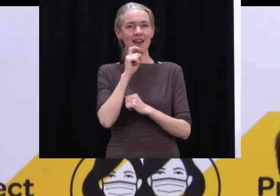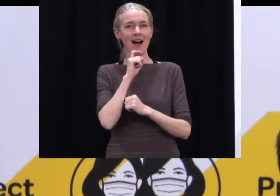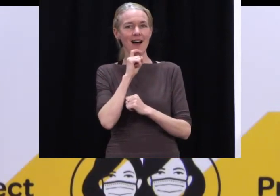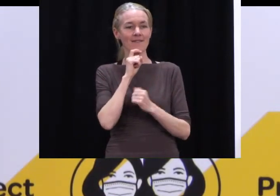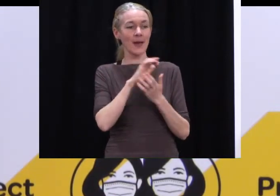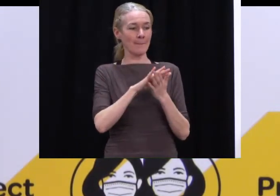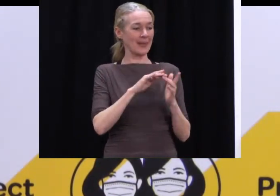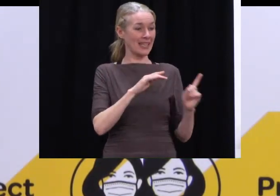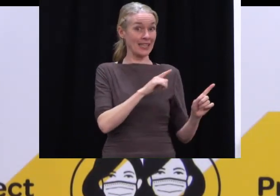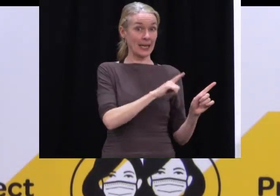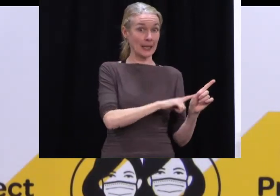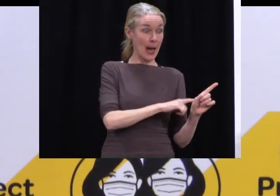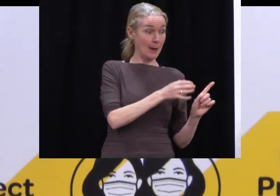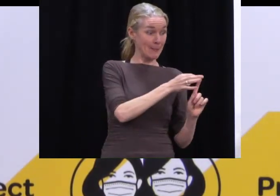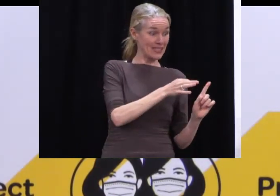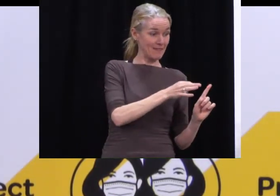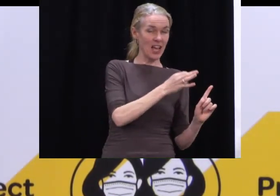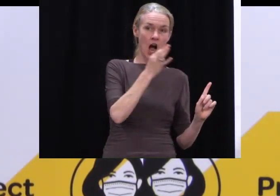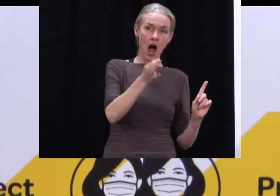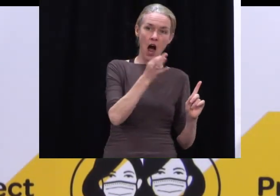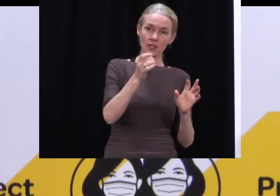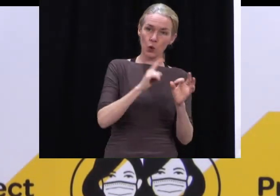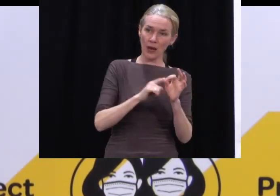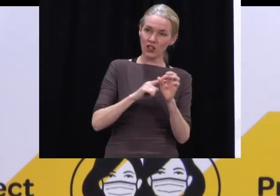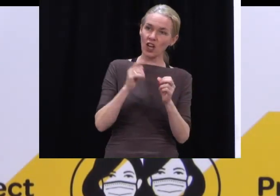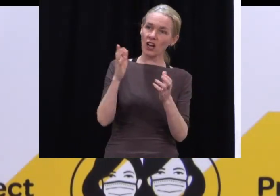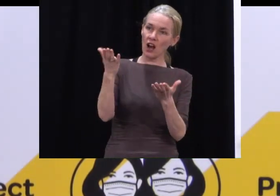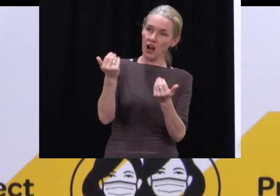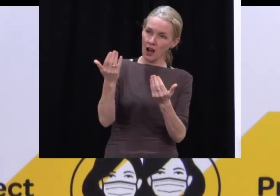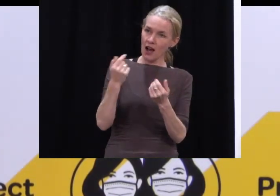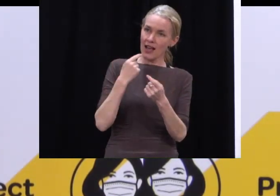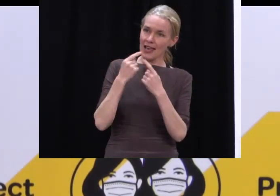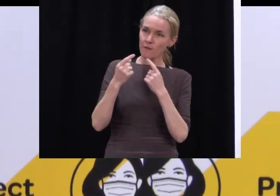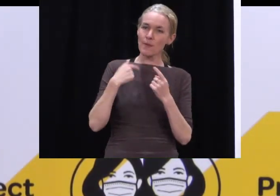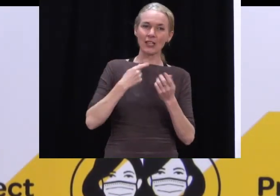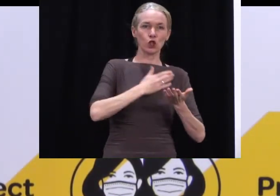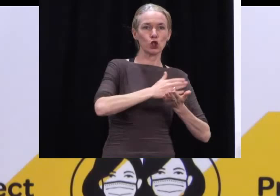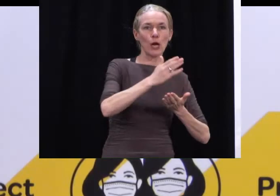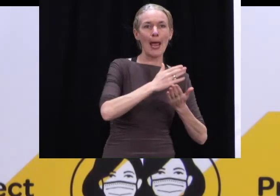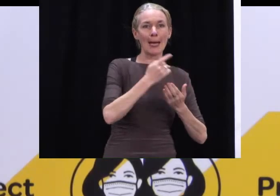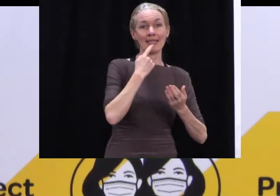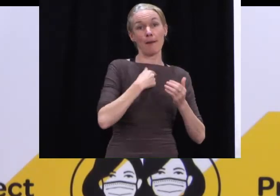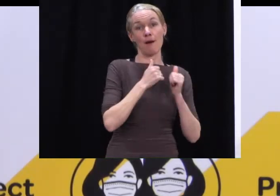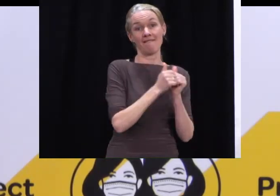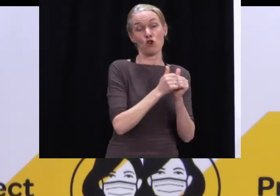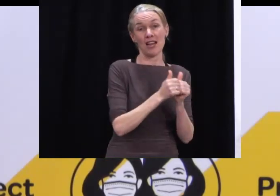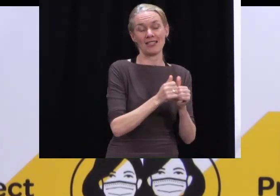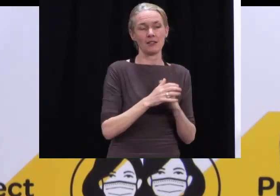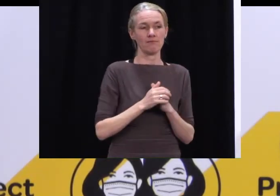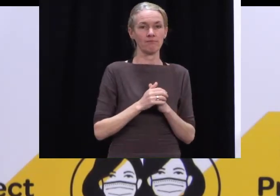with Pacific youth on exactly this issue, we had a range of